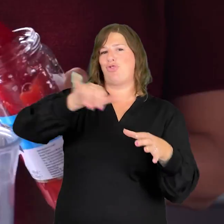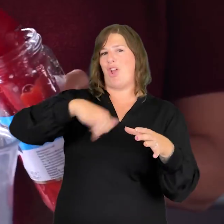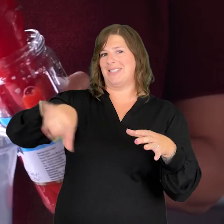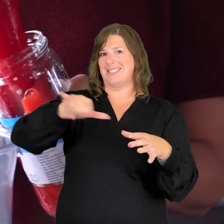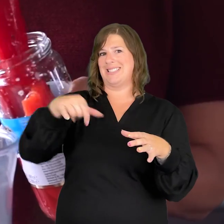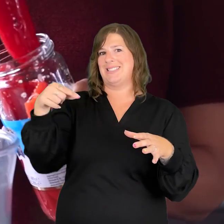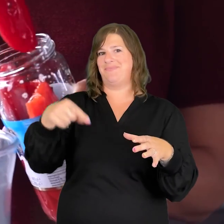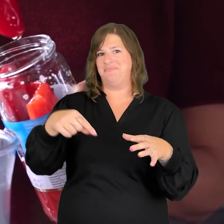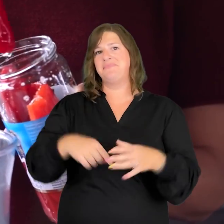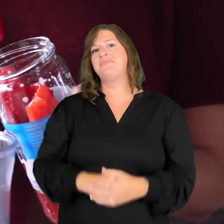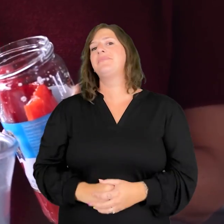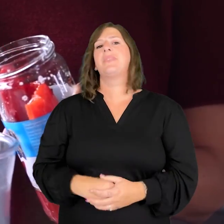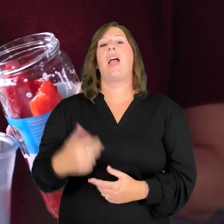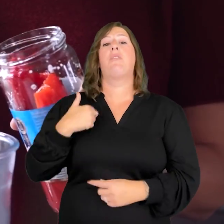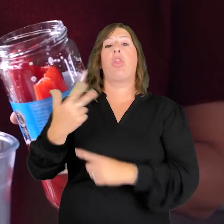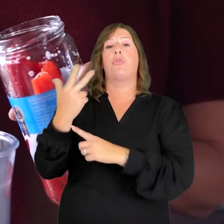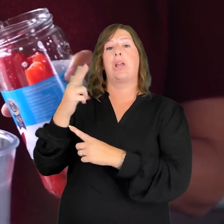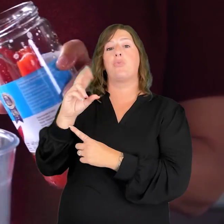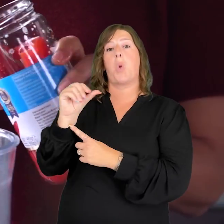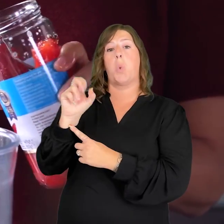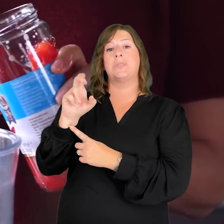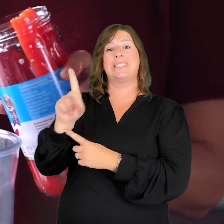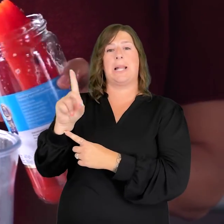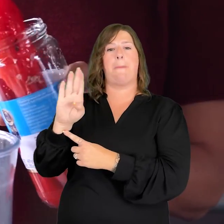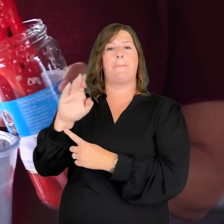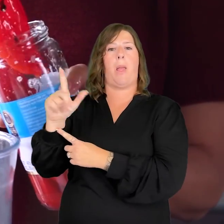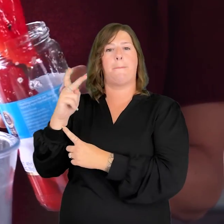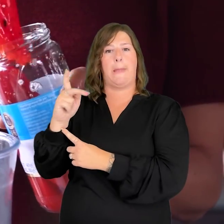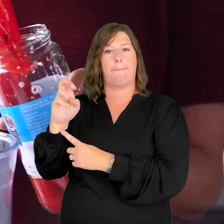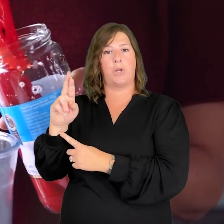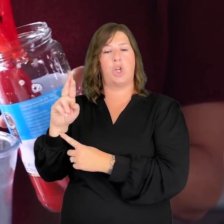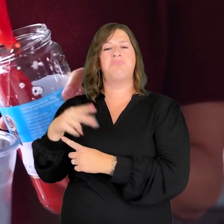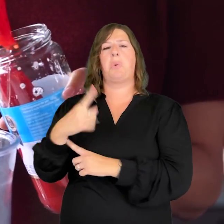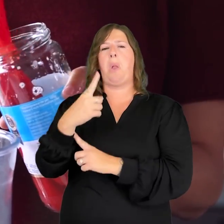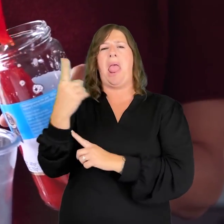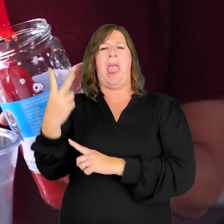We're going to add three roasted bell peppers to a food processor. Or you could use a blender.